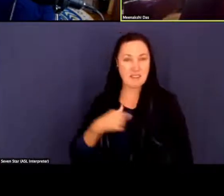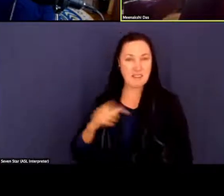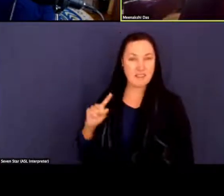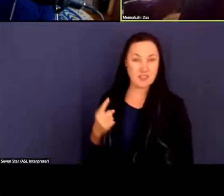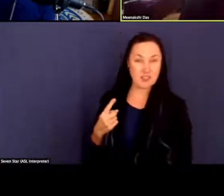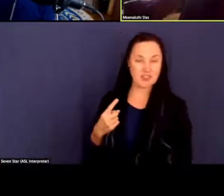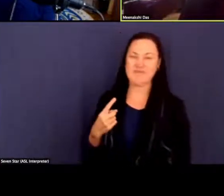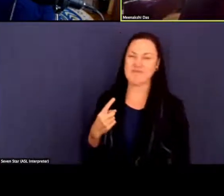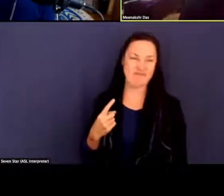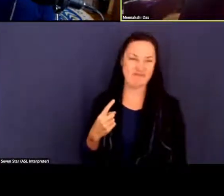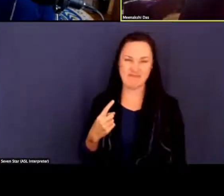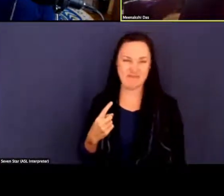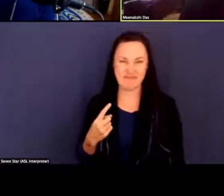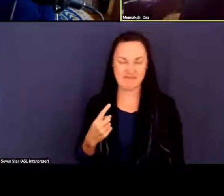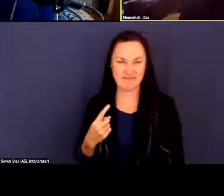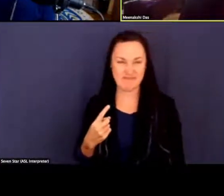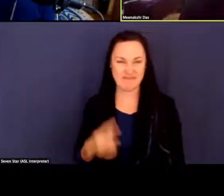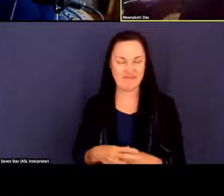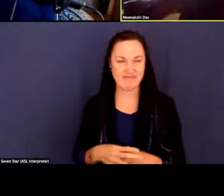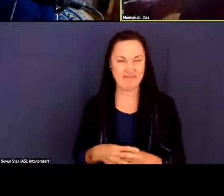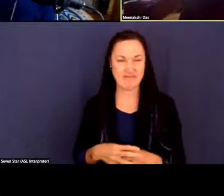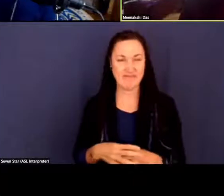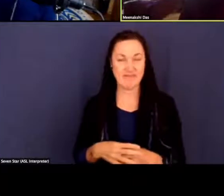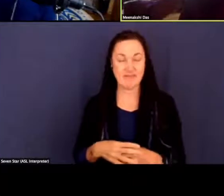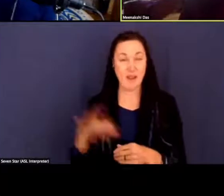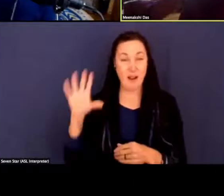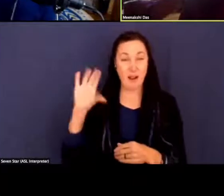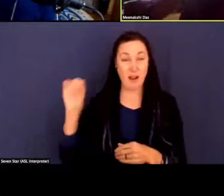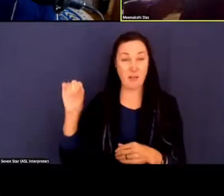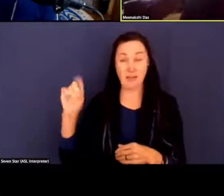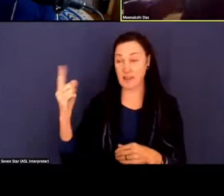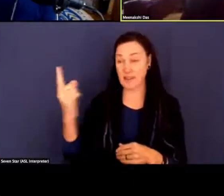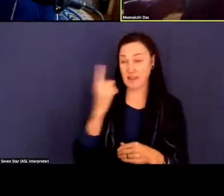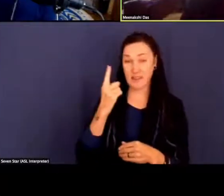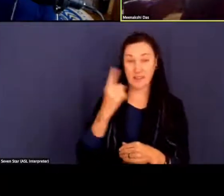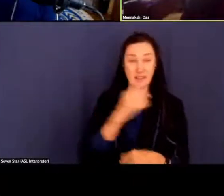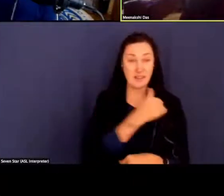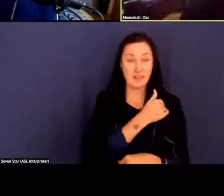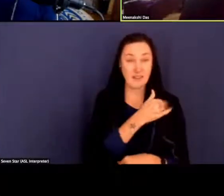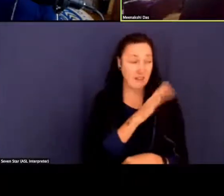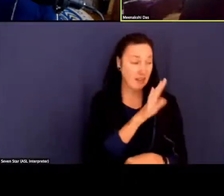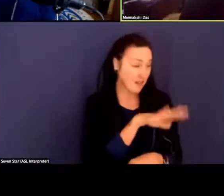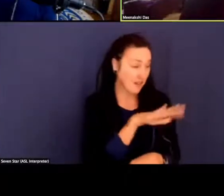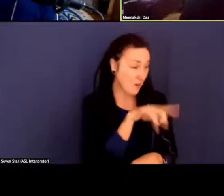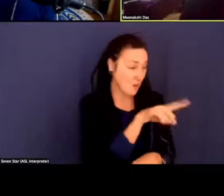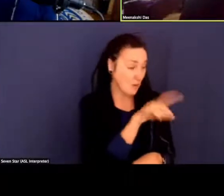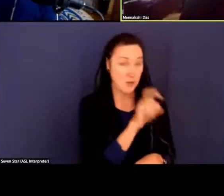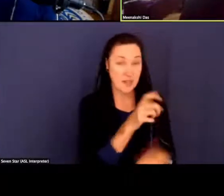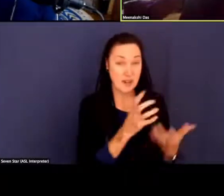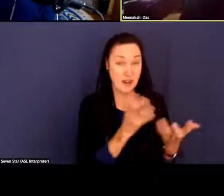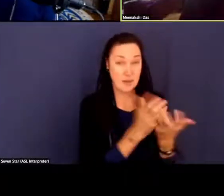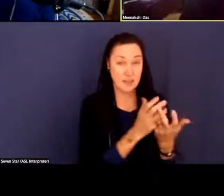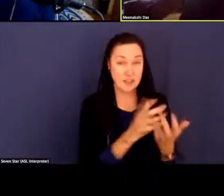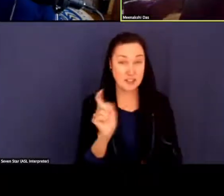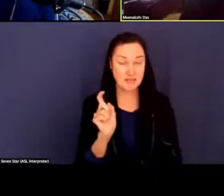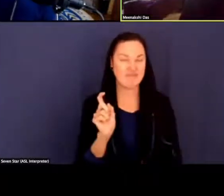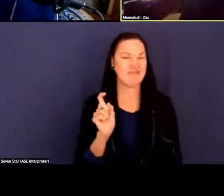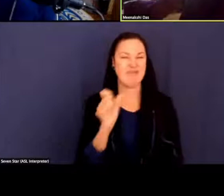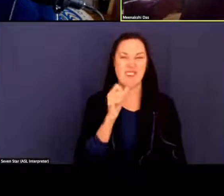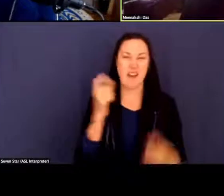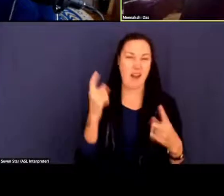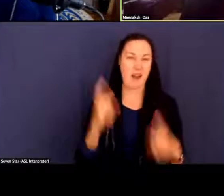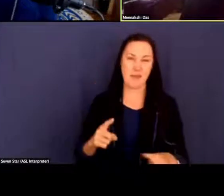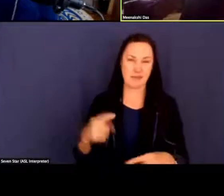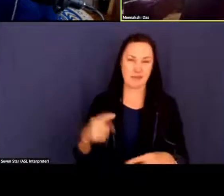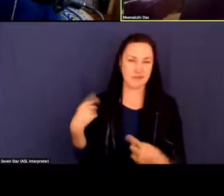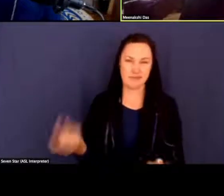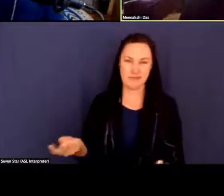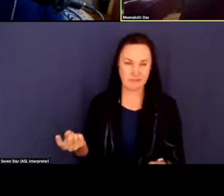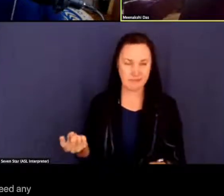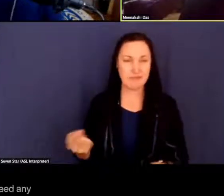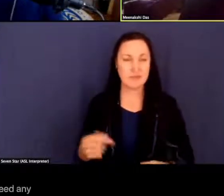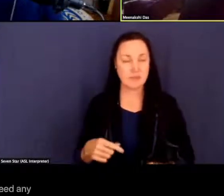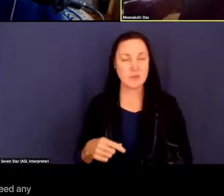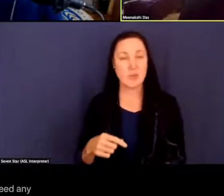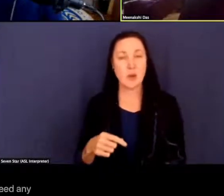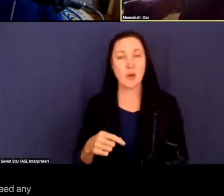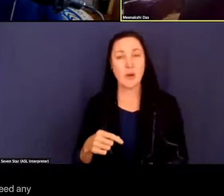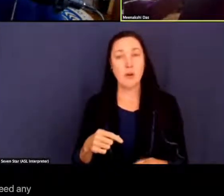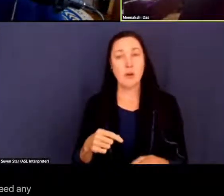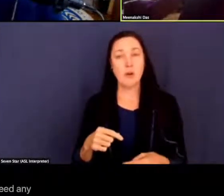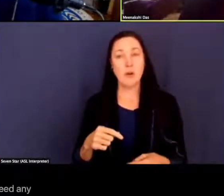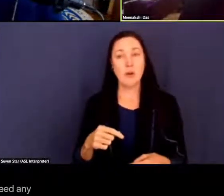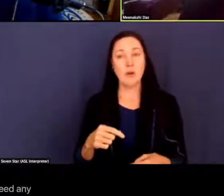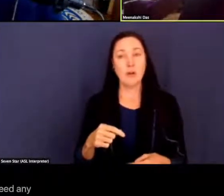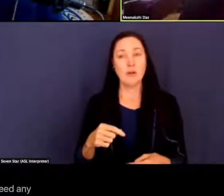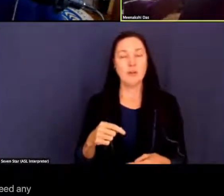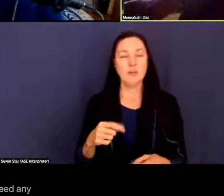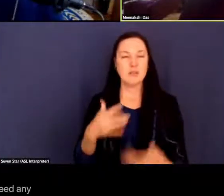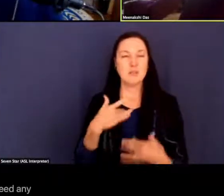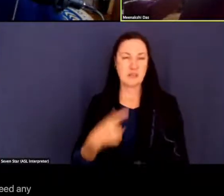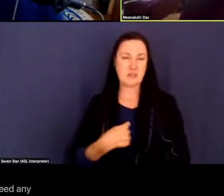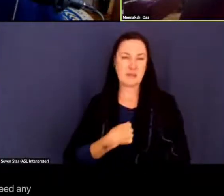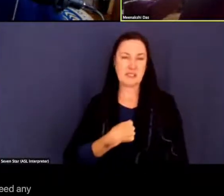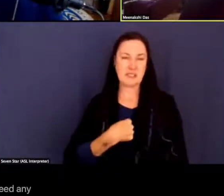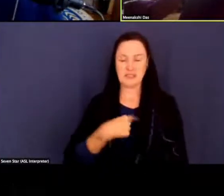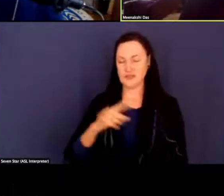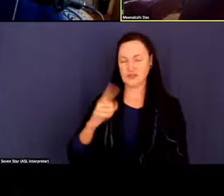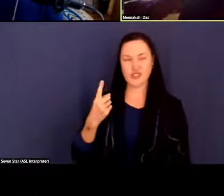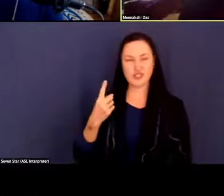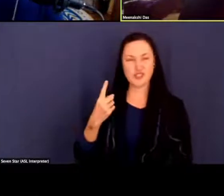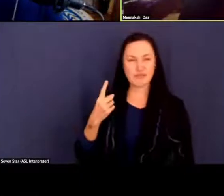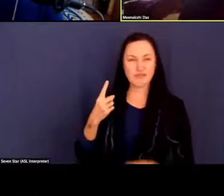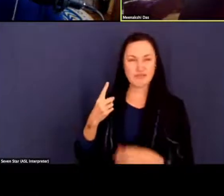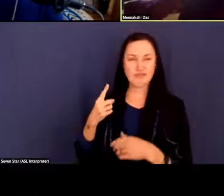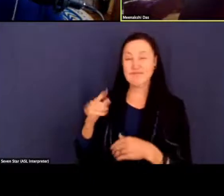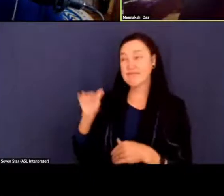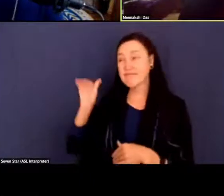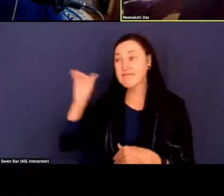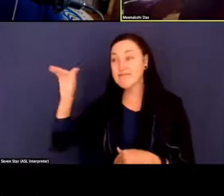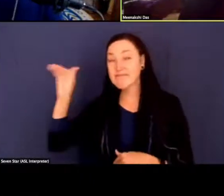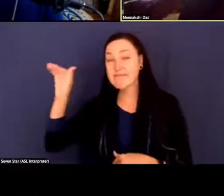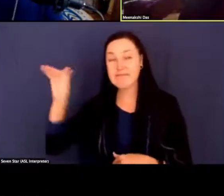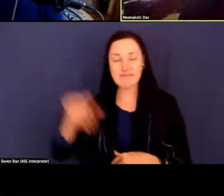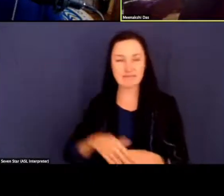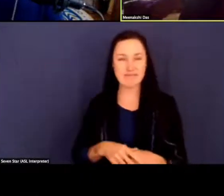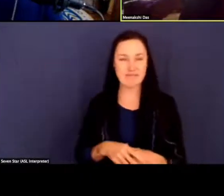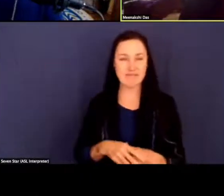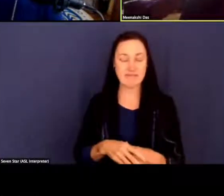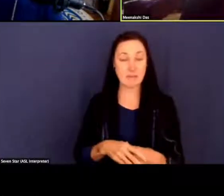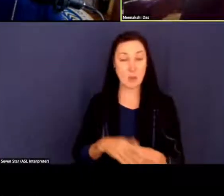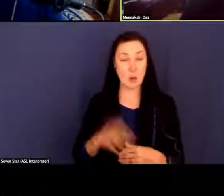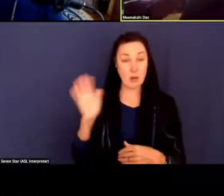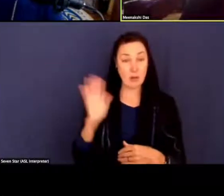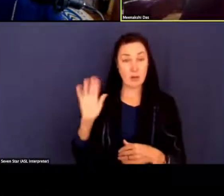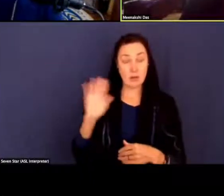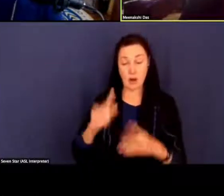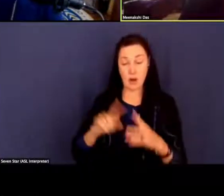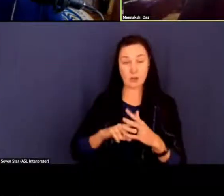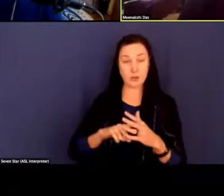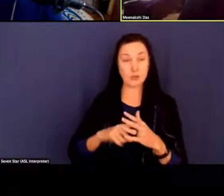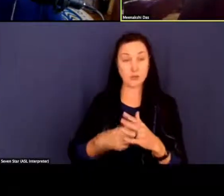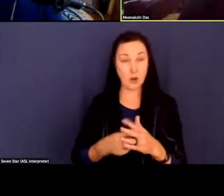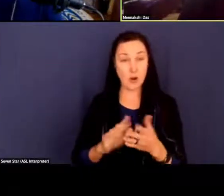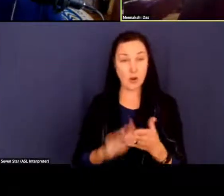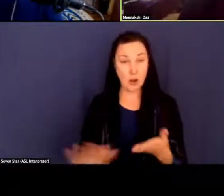do you need any accommodations. So I think when I first started college, I didn't know so much